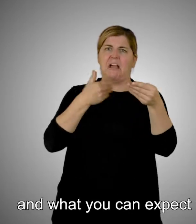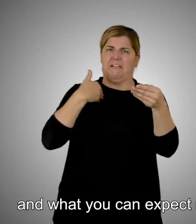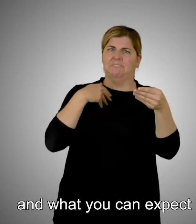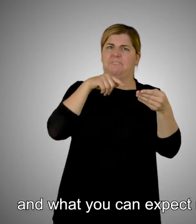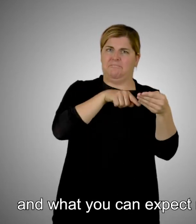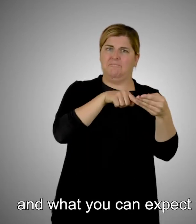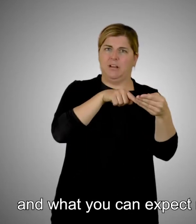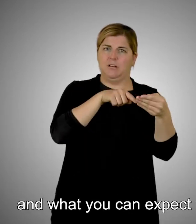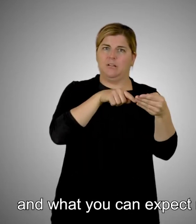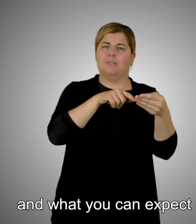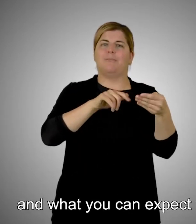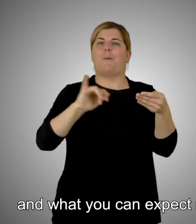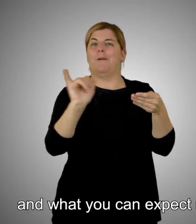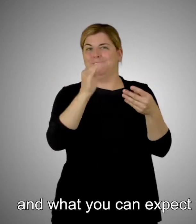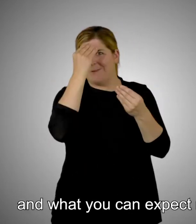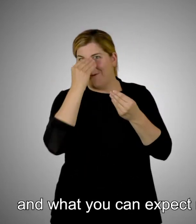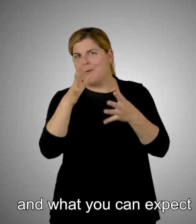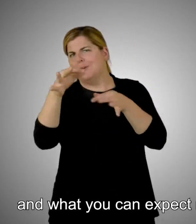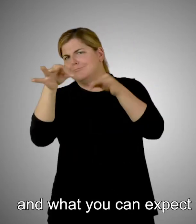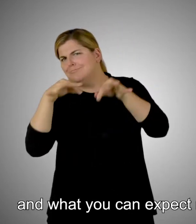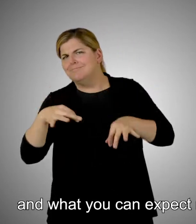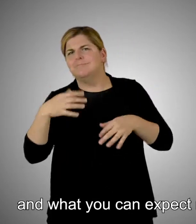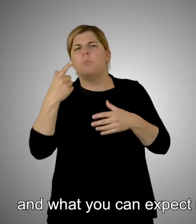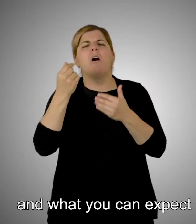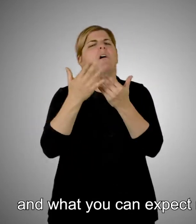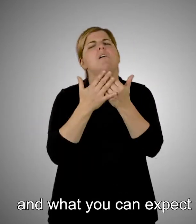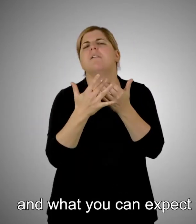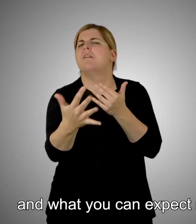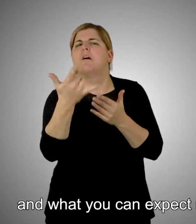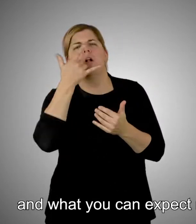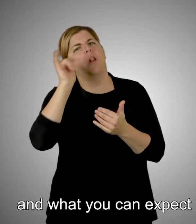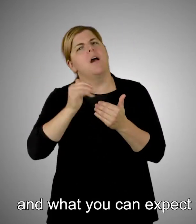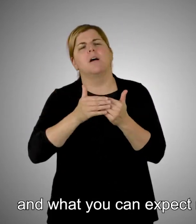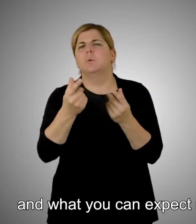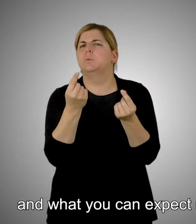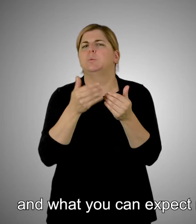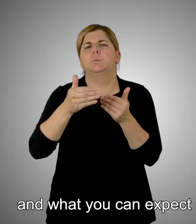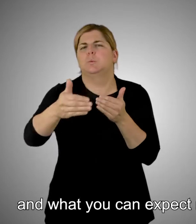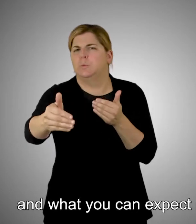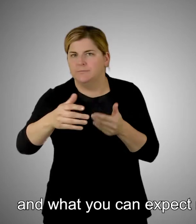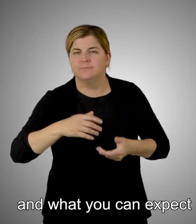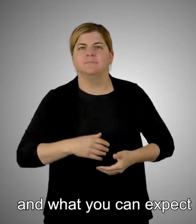and what you can expect next.